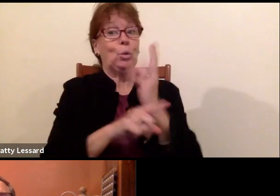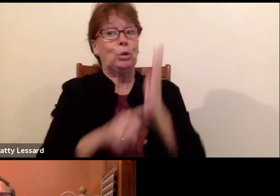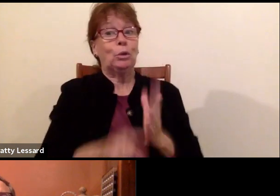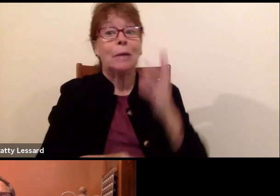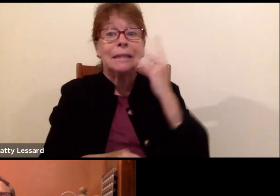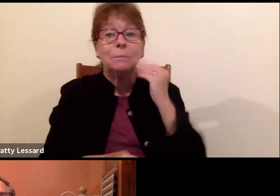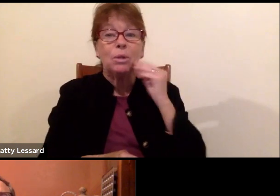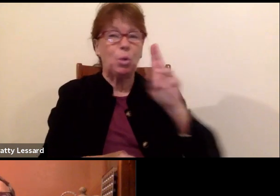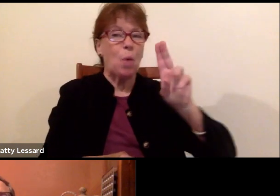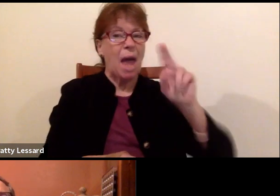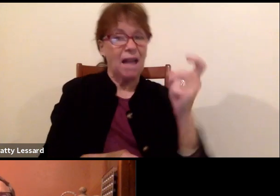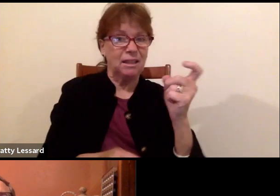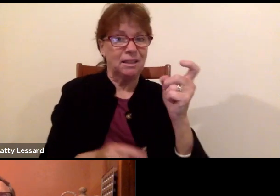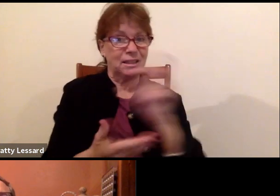presenting these informative case studies and examples.